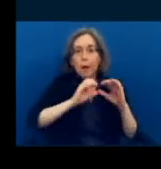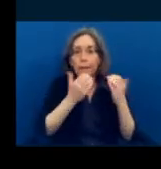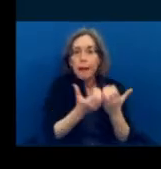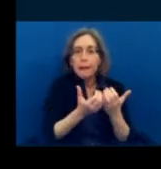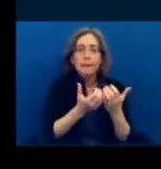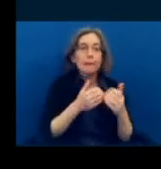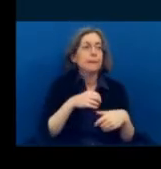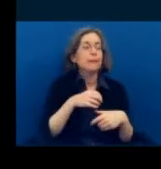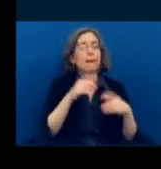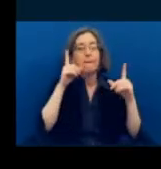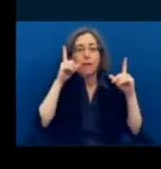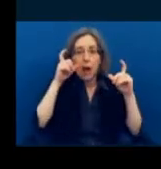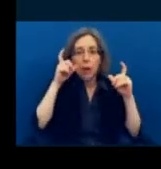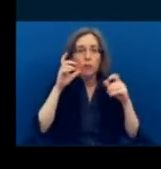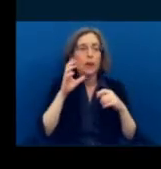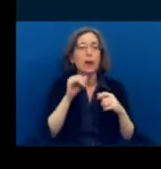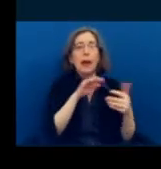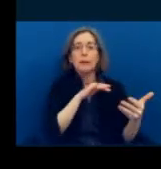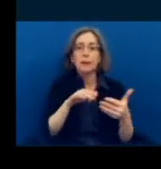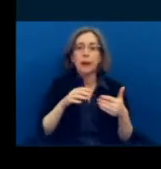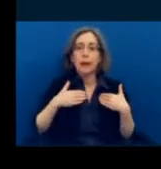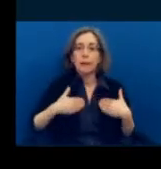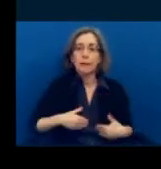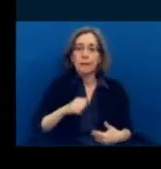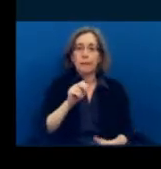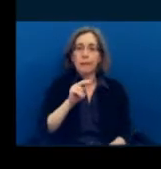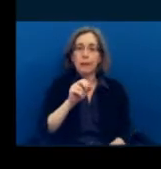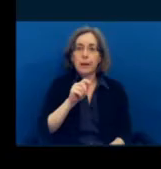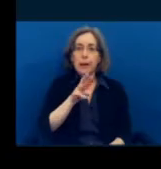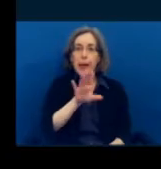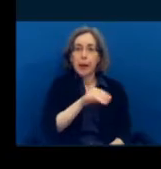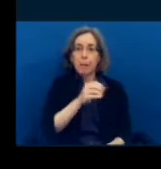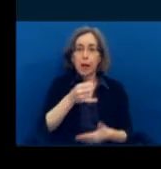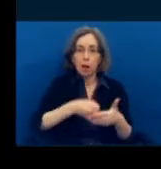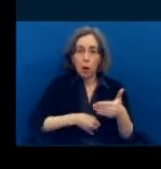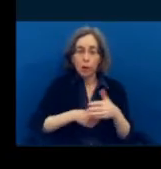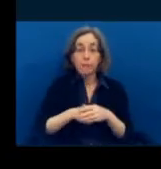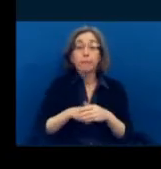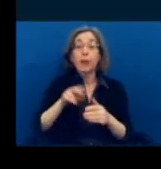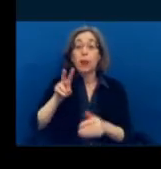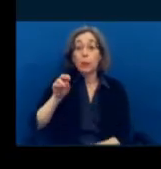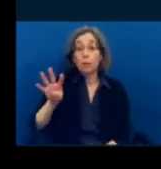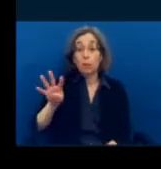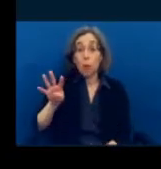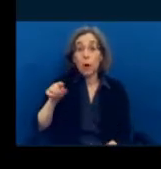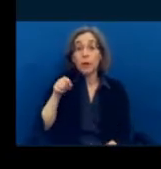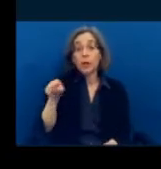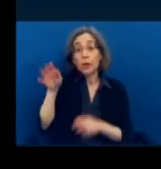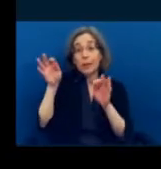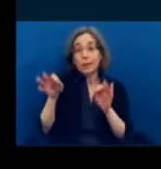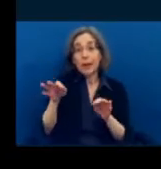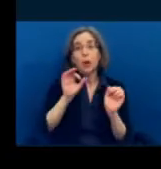OF HISTORY IN ANATOMY AND ART. IN 2004, DR. EDGAR DECIDED TO TURN TO A FULL-TIME CAREER AS AN